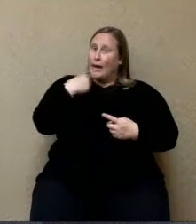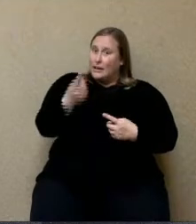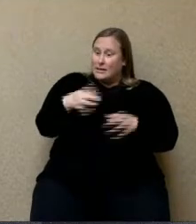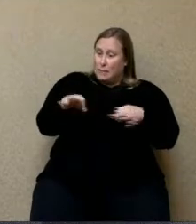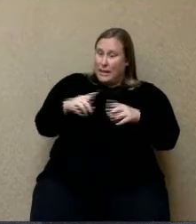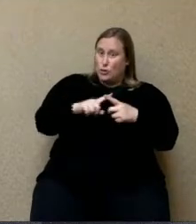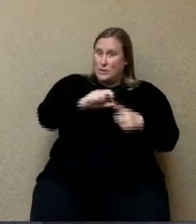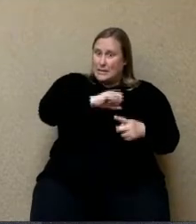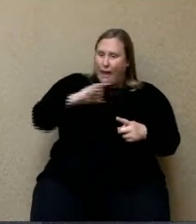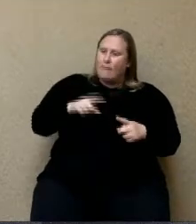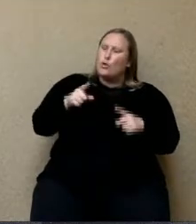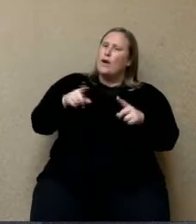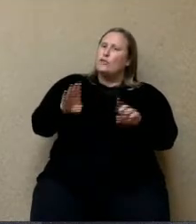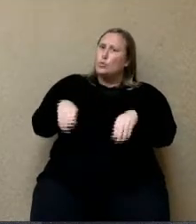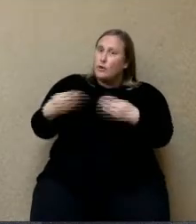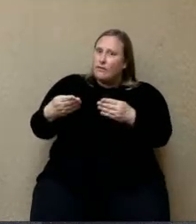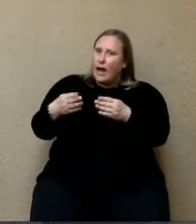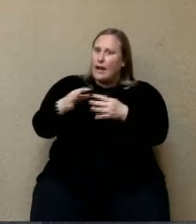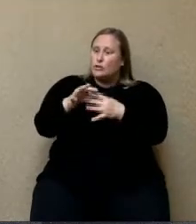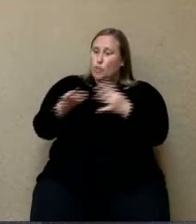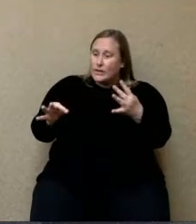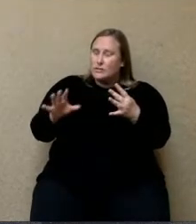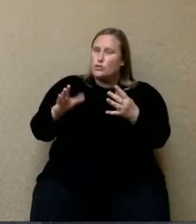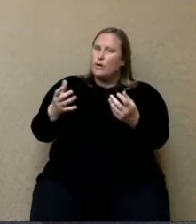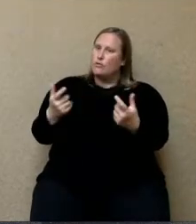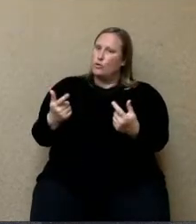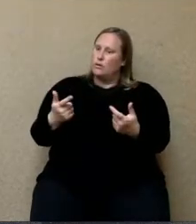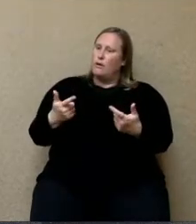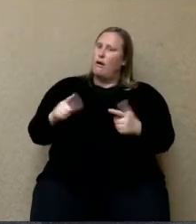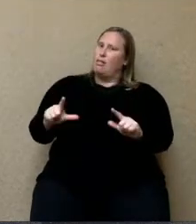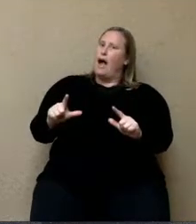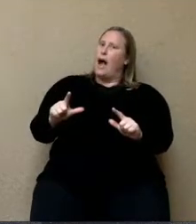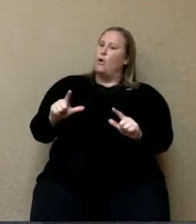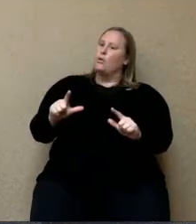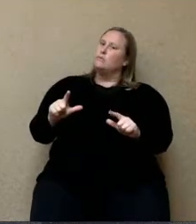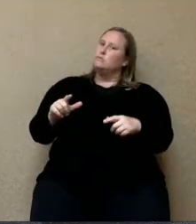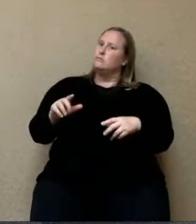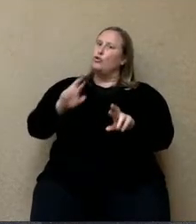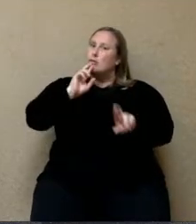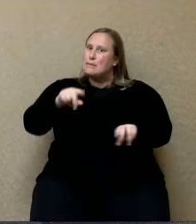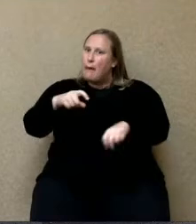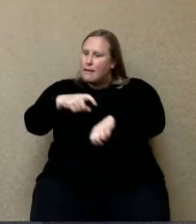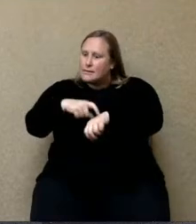We have to provide choices, give response time, and things like that.